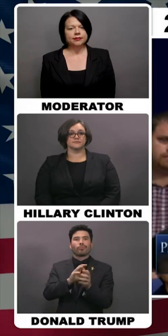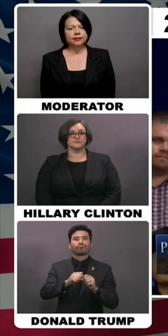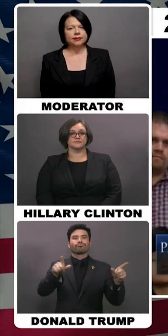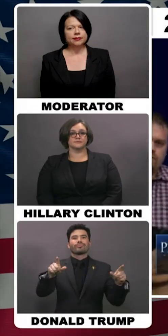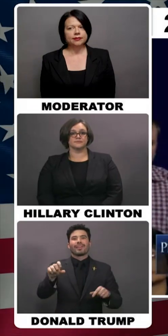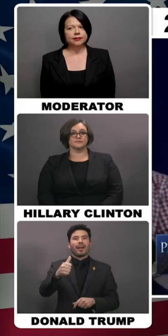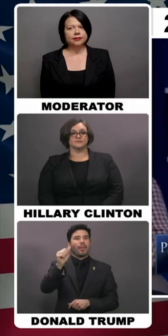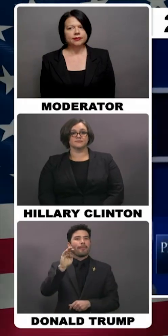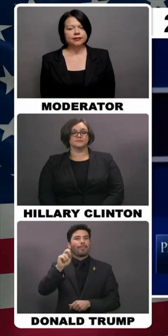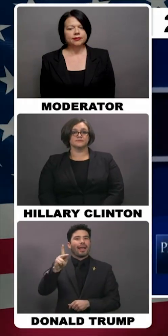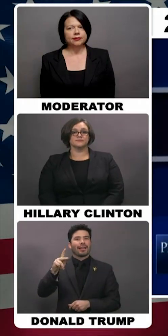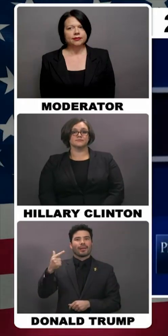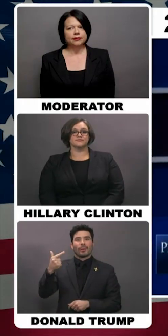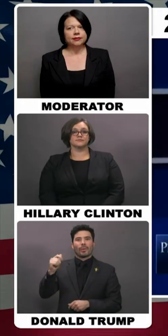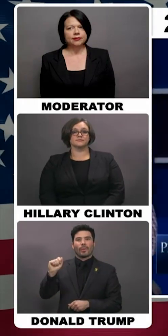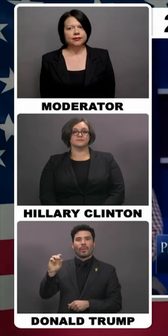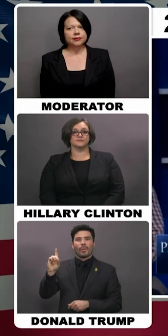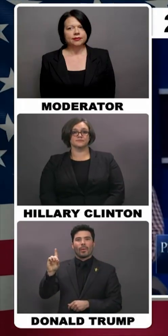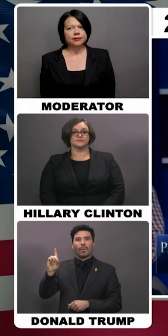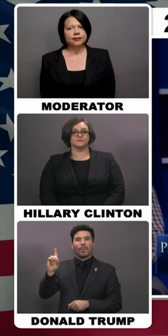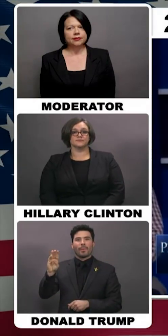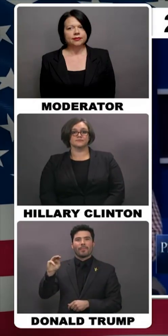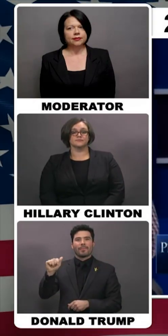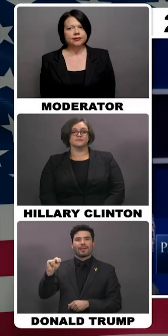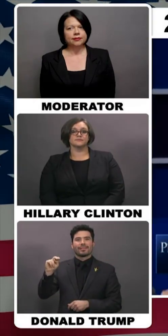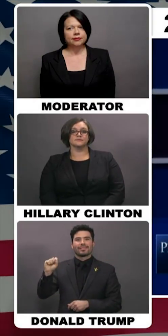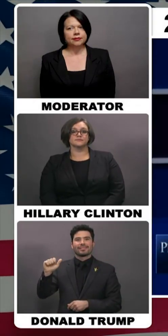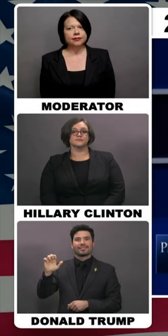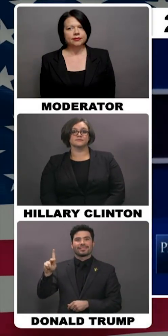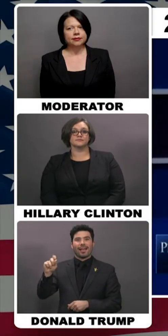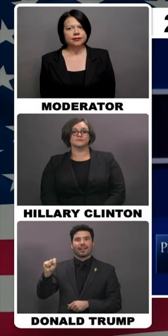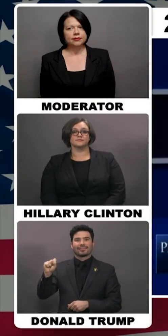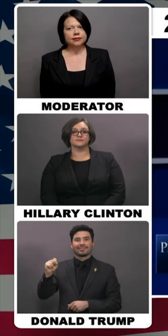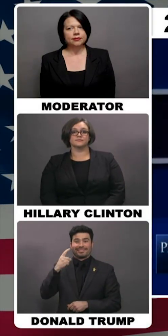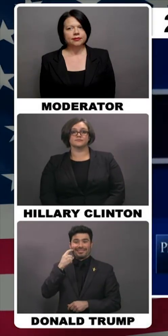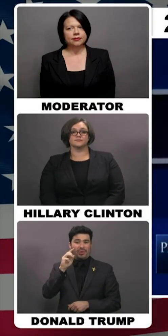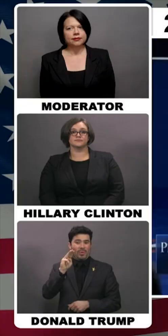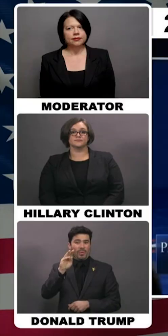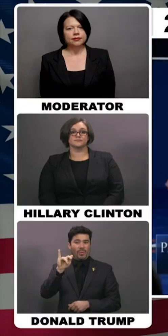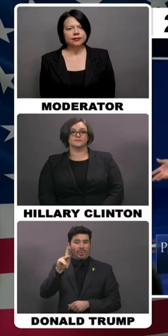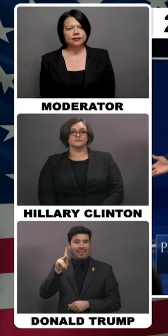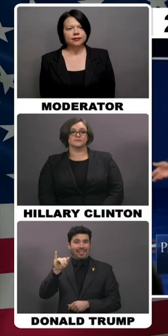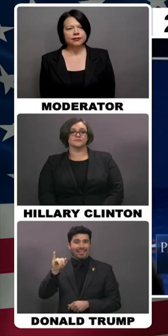And she said things, WikiLeaks that just came out and she lied.